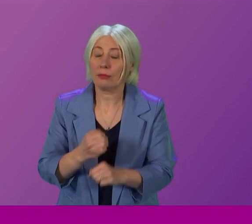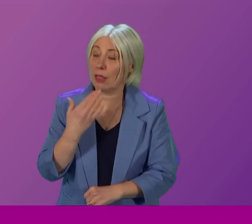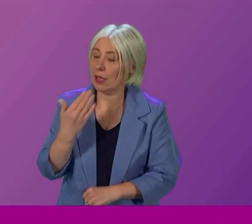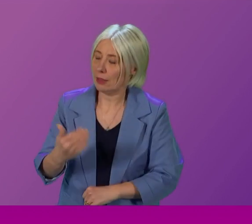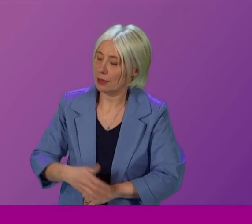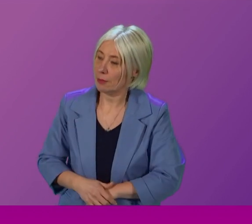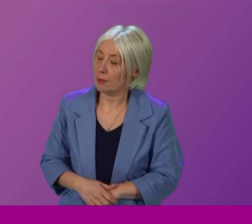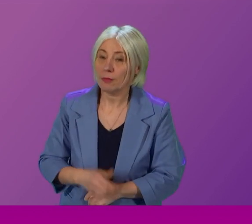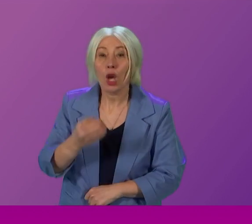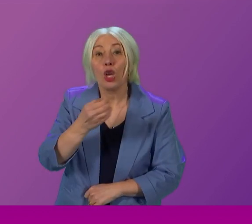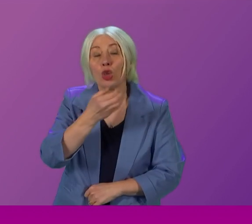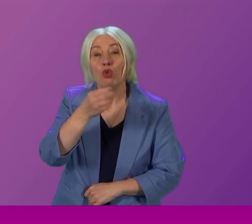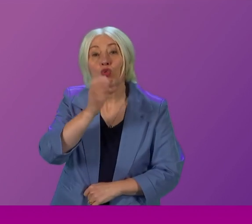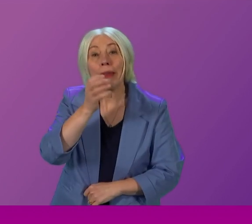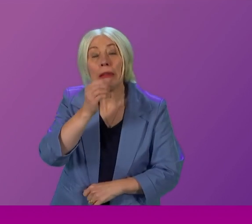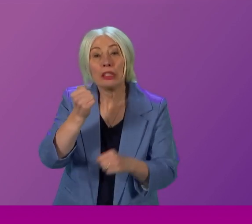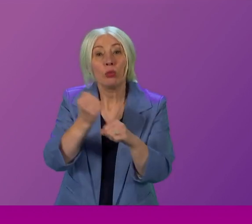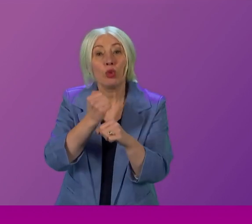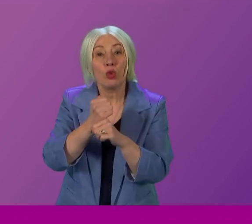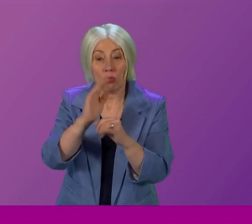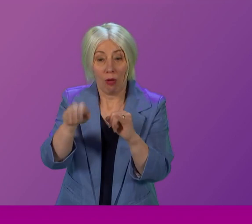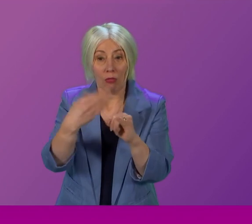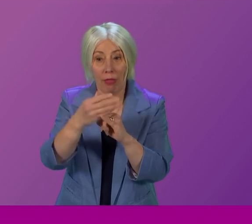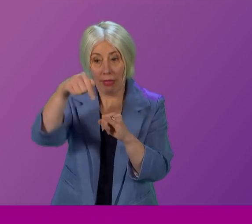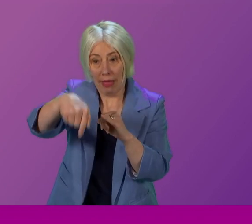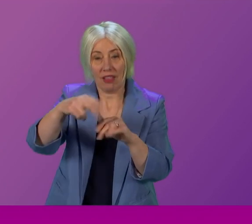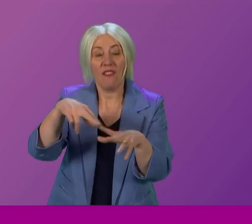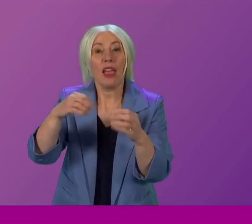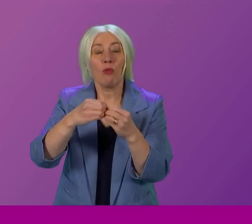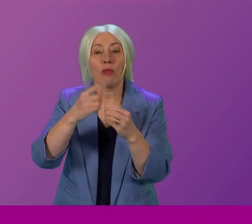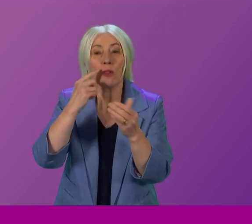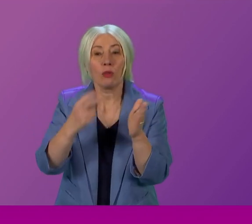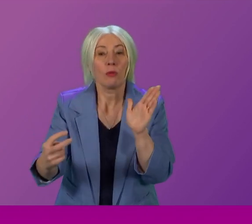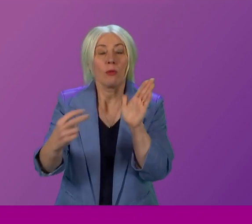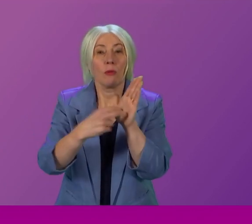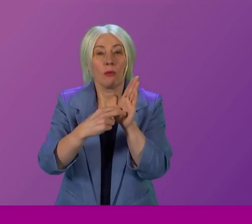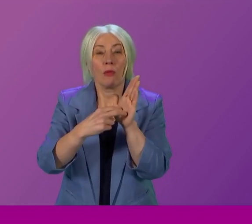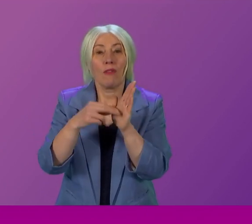Drinks producers have until the end of this month to sign up for the deposit return scheme.